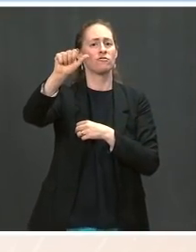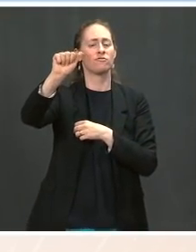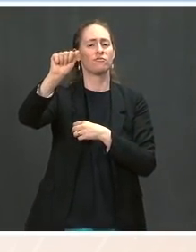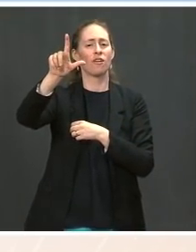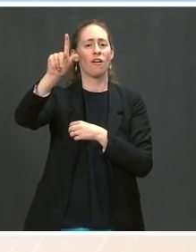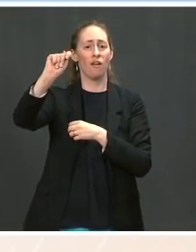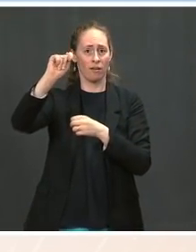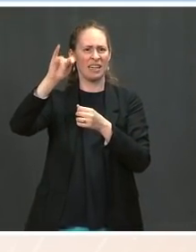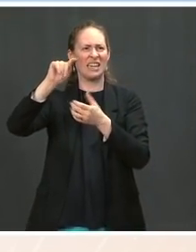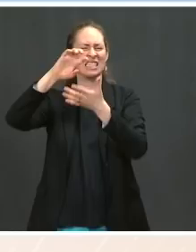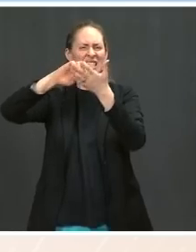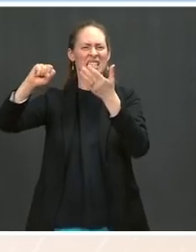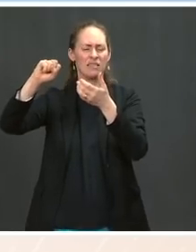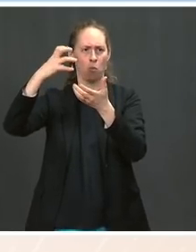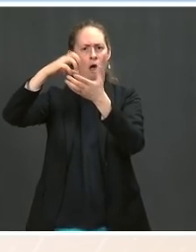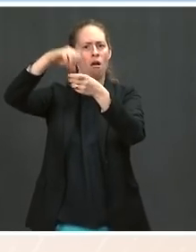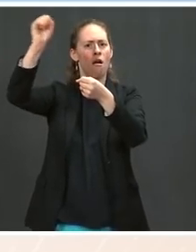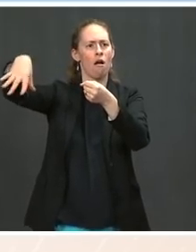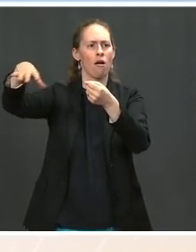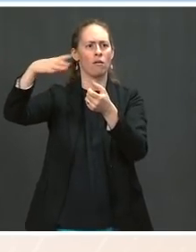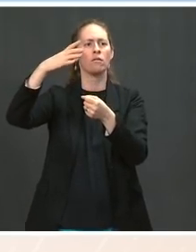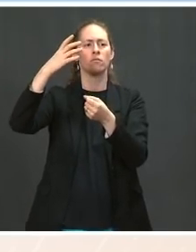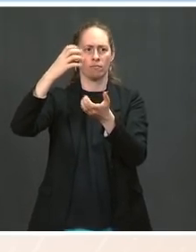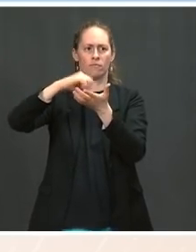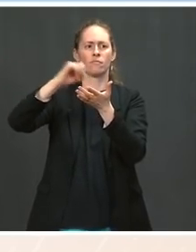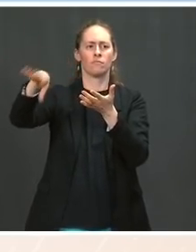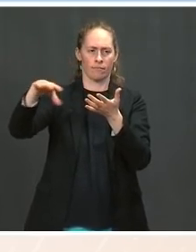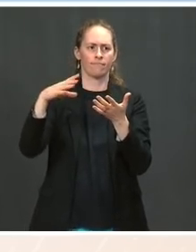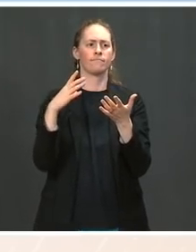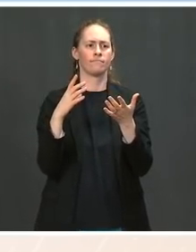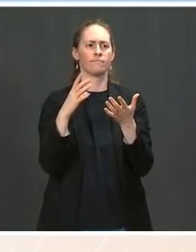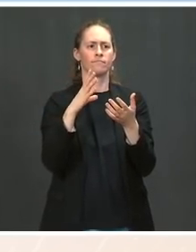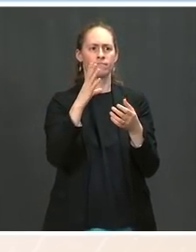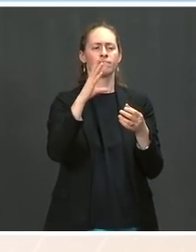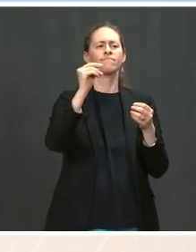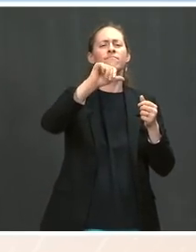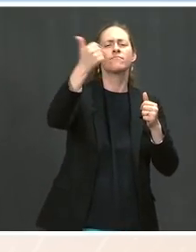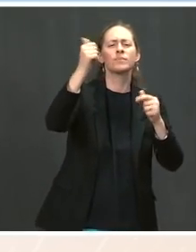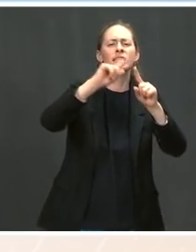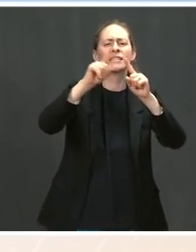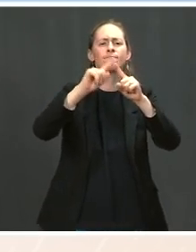with Ron Klain and Steve Ricchetti, I think, with some of these members, and others. There's a range of topics they'll discuss